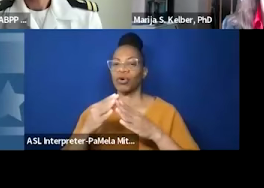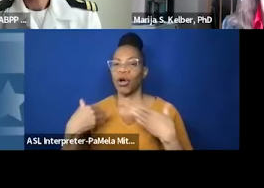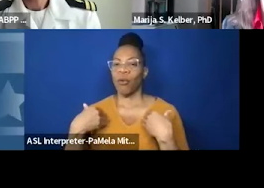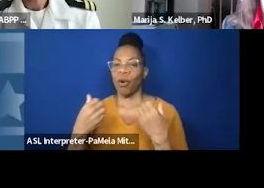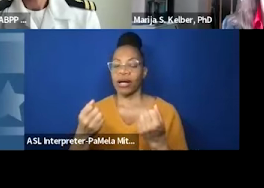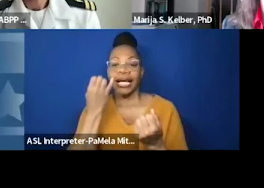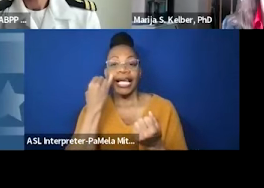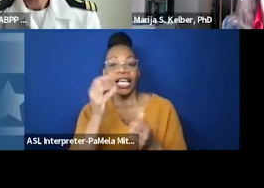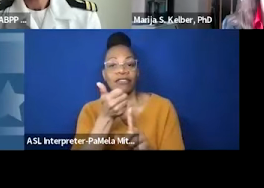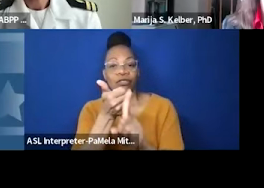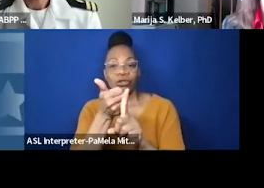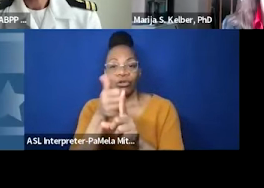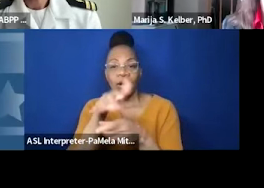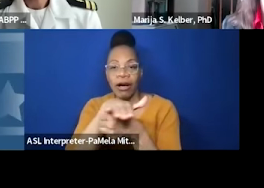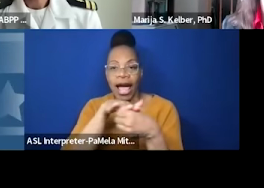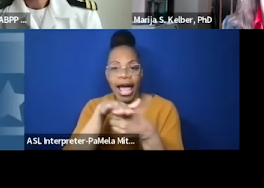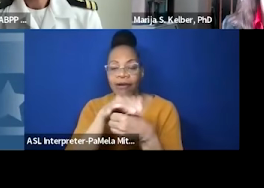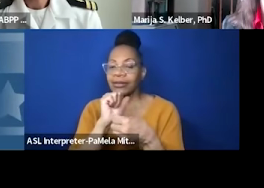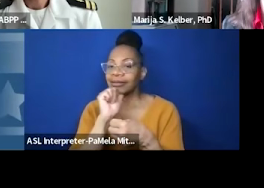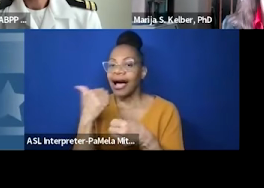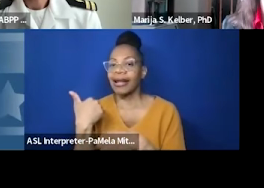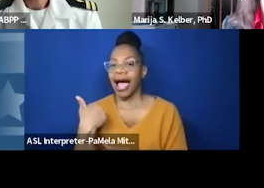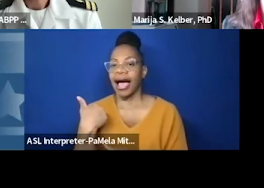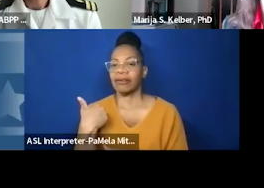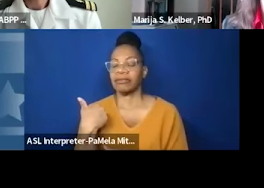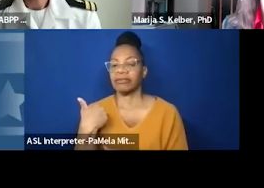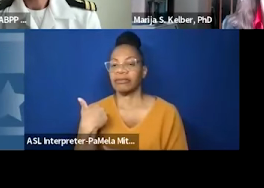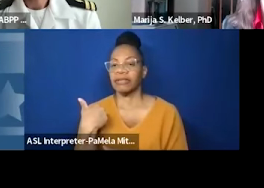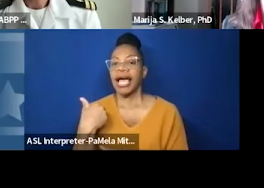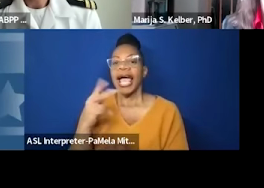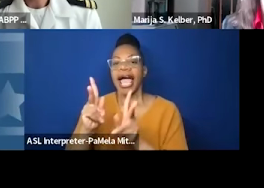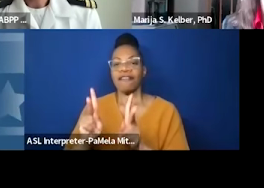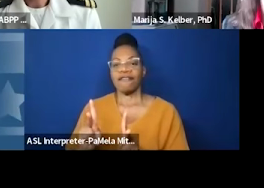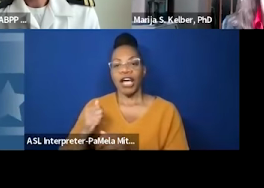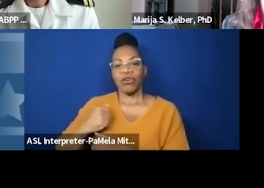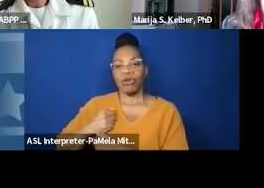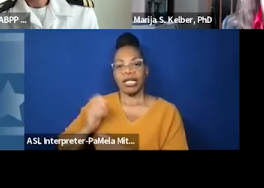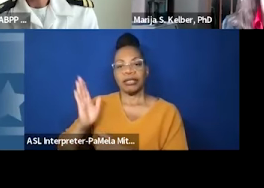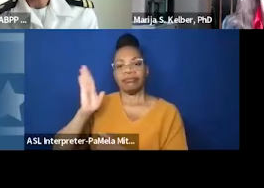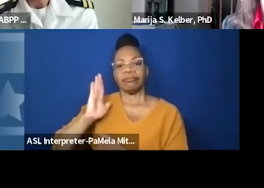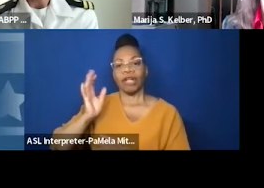that does not have a veteran court, there's still opportunities to engage